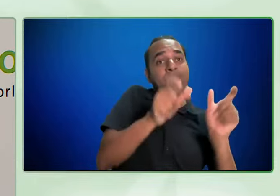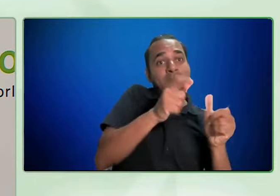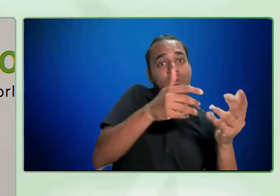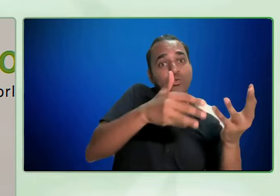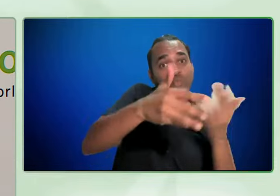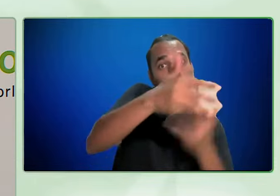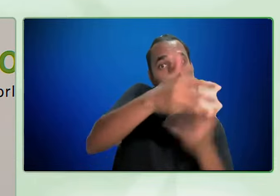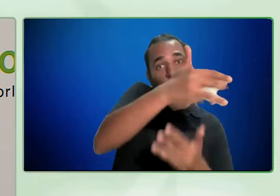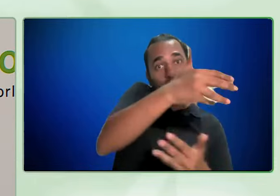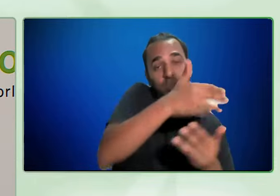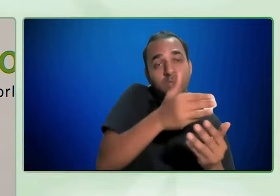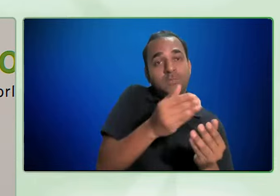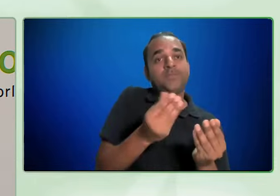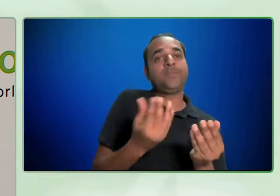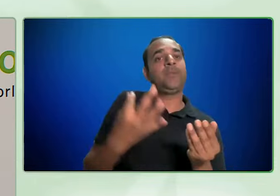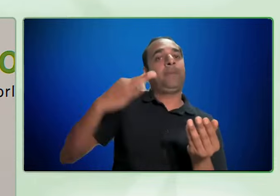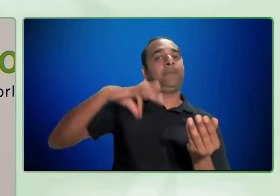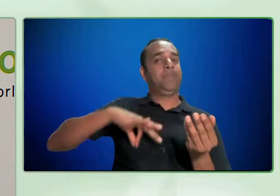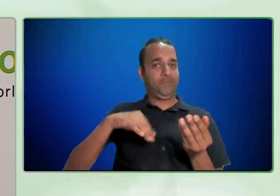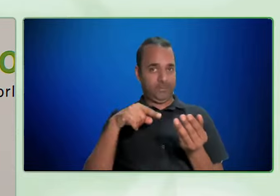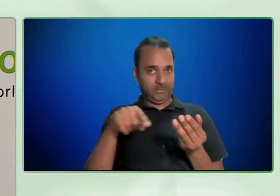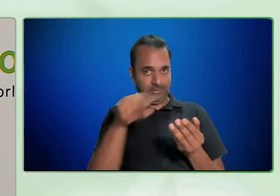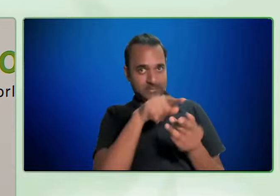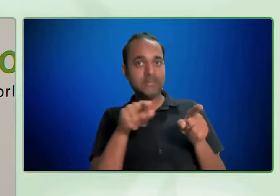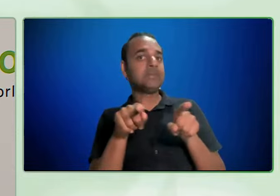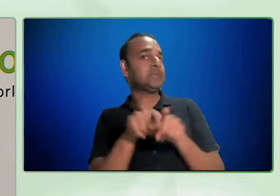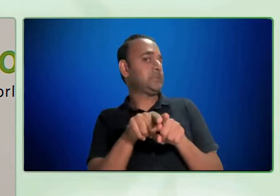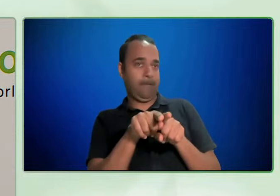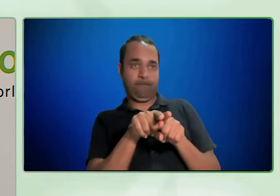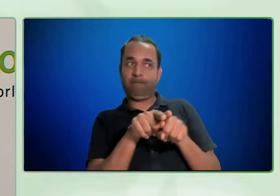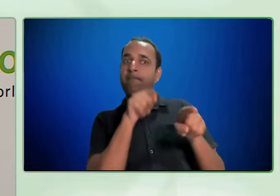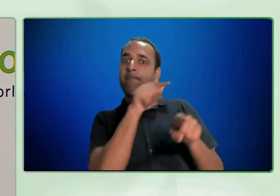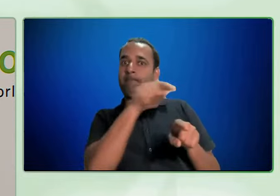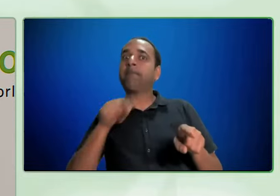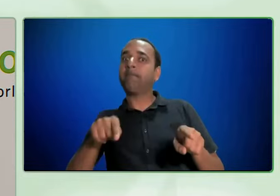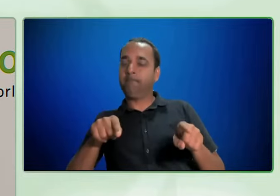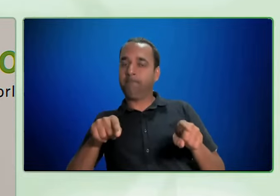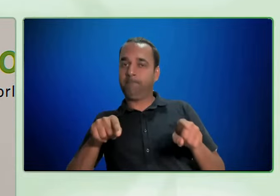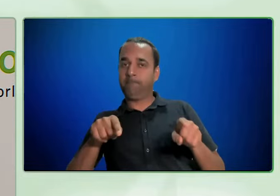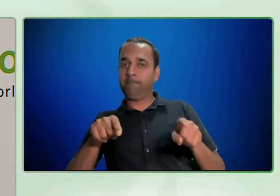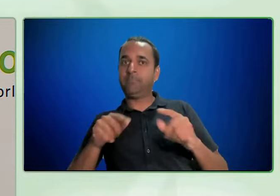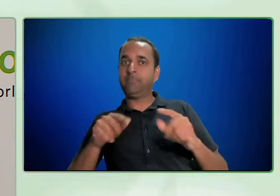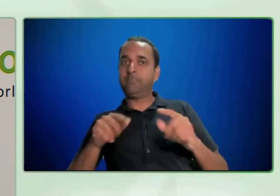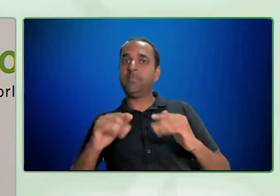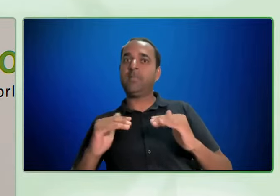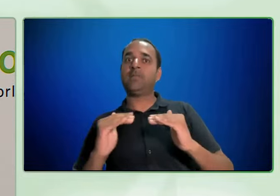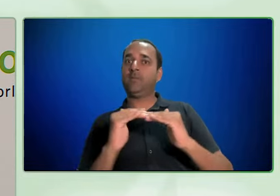and what can be found, and the outcome was nothing.